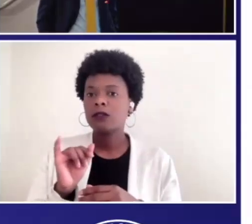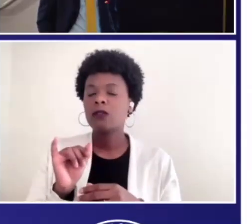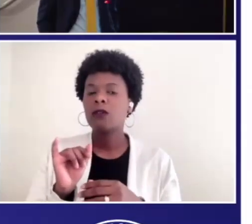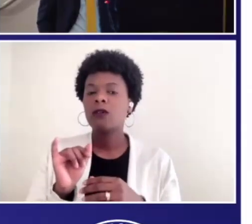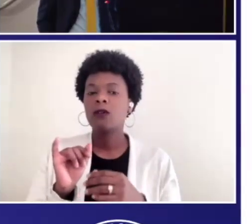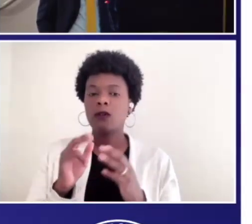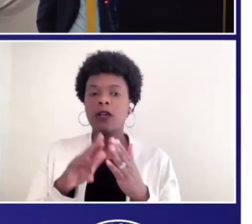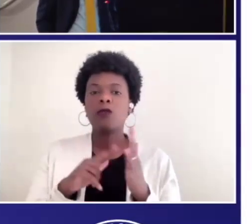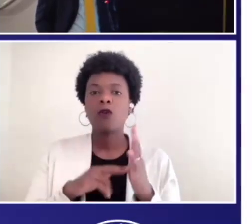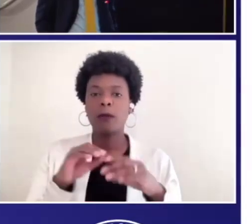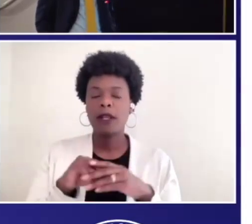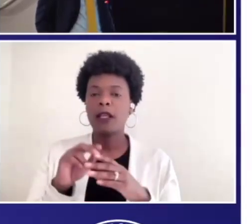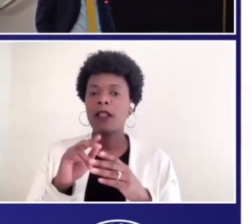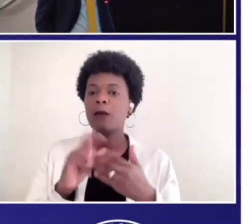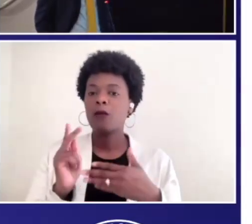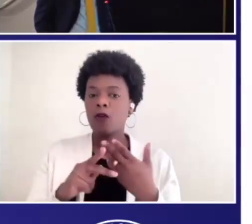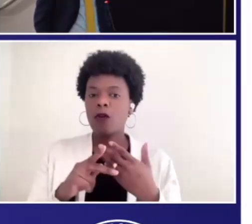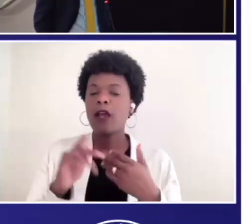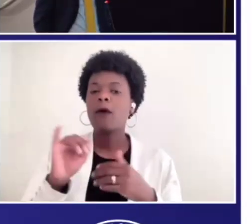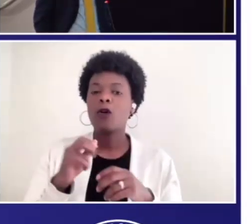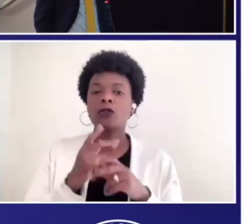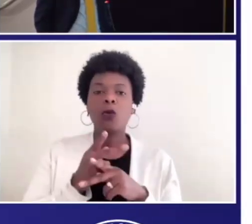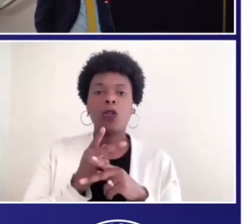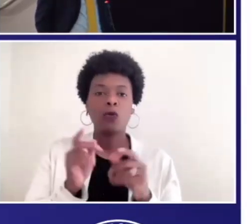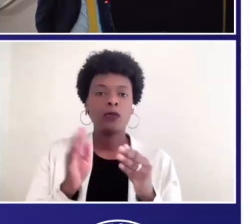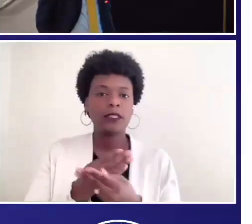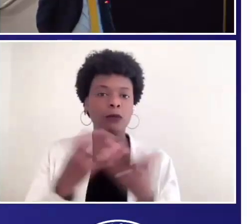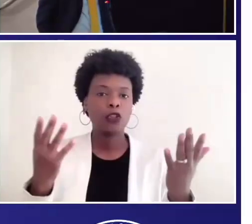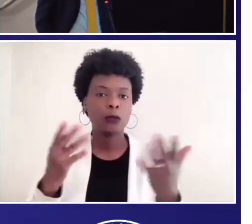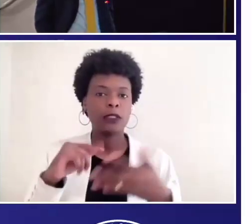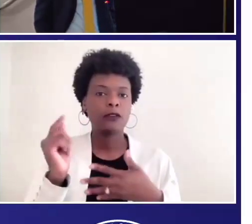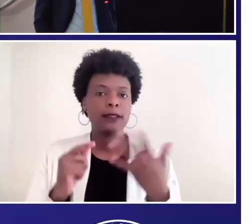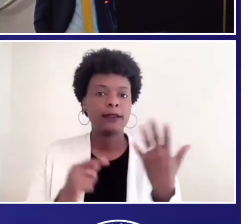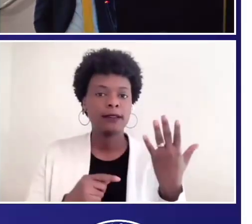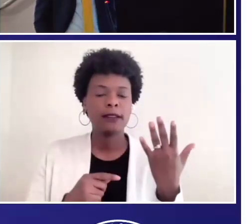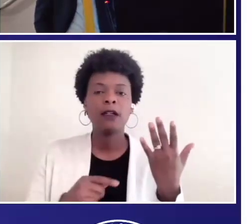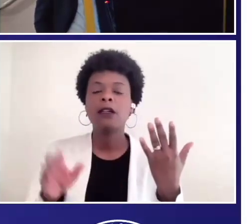programs and the loan disbursements in those programs. To do so, we're just going to present data from the